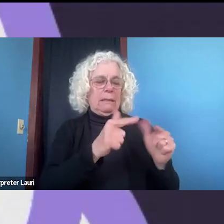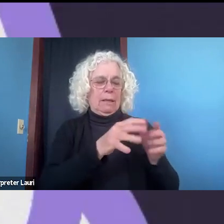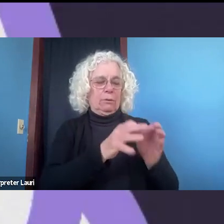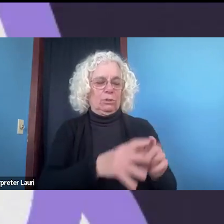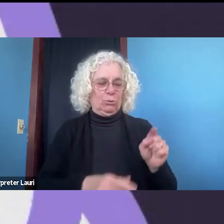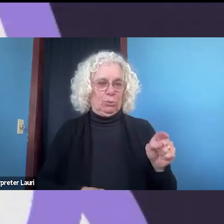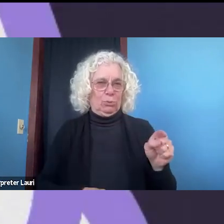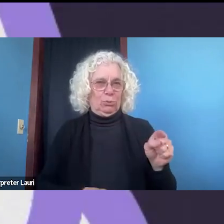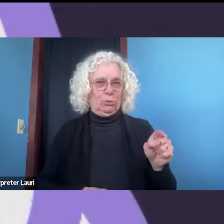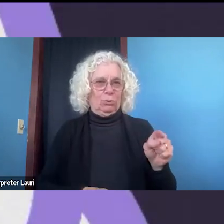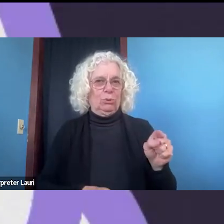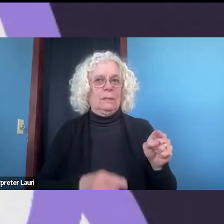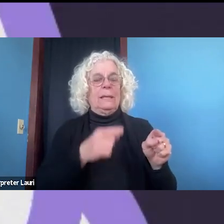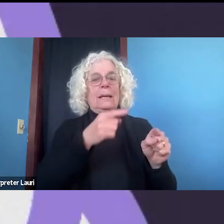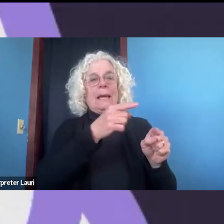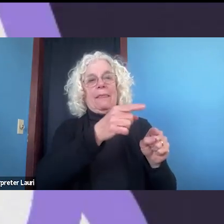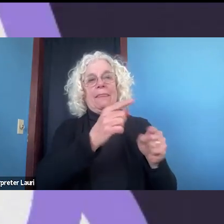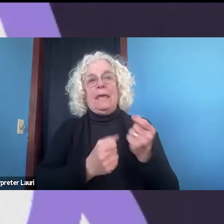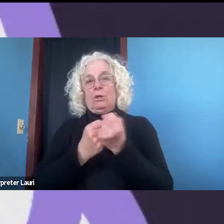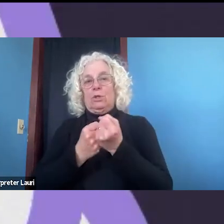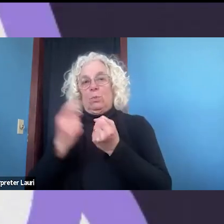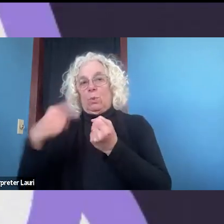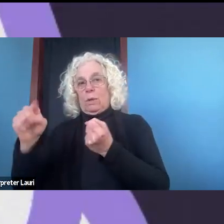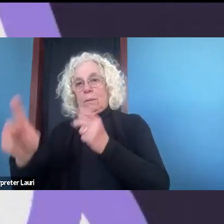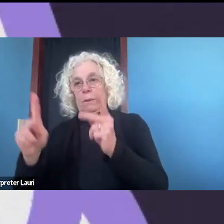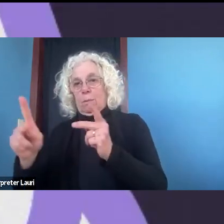who are then supporting folks that are deaf or hard of hearing.